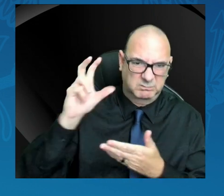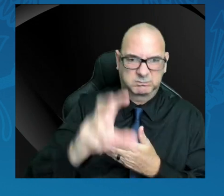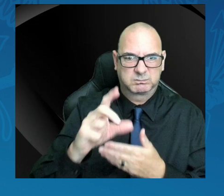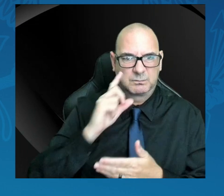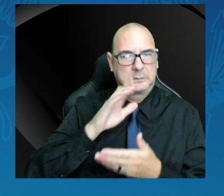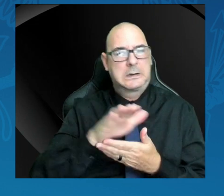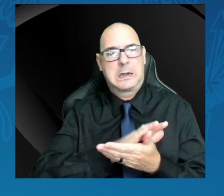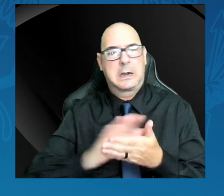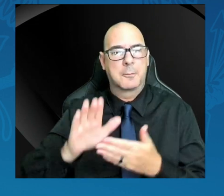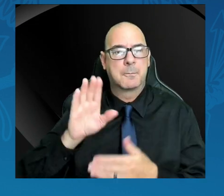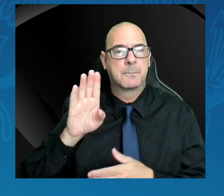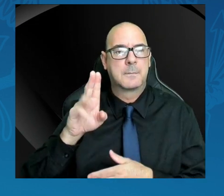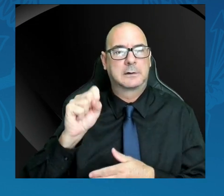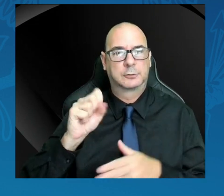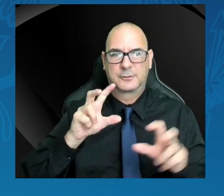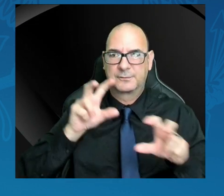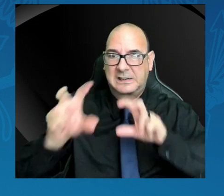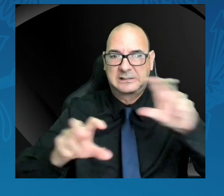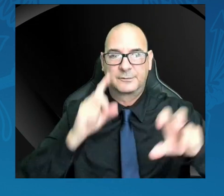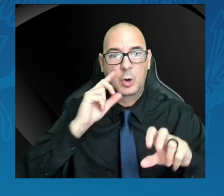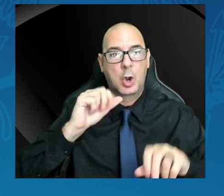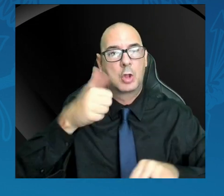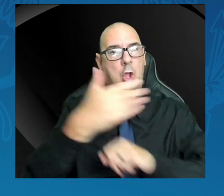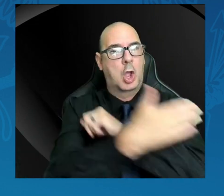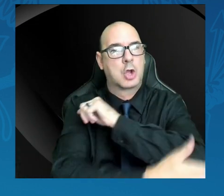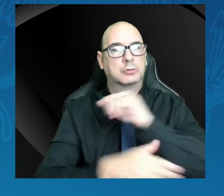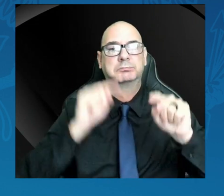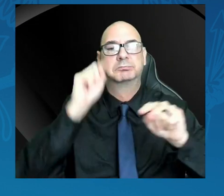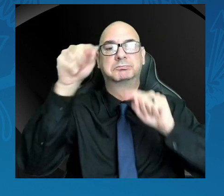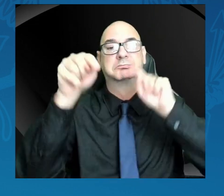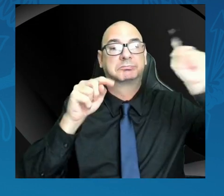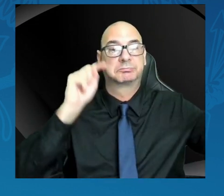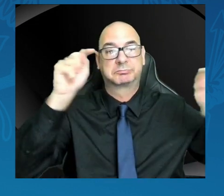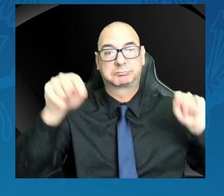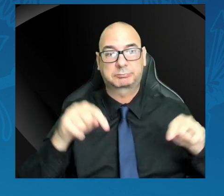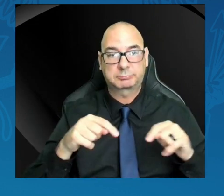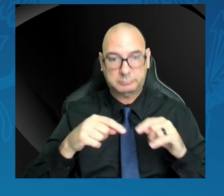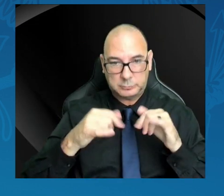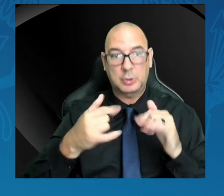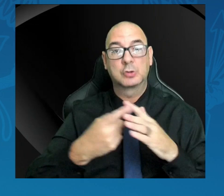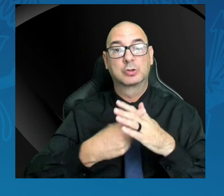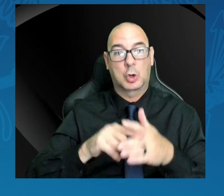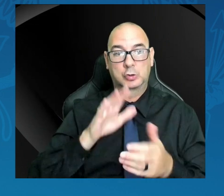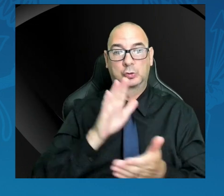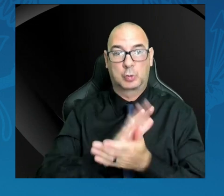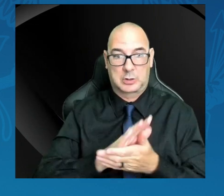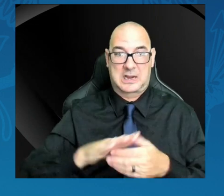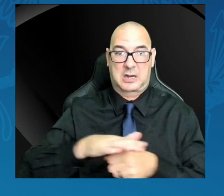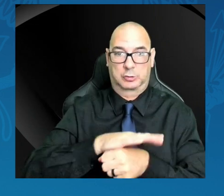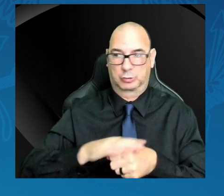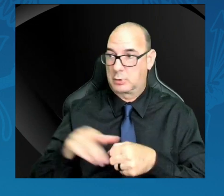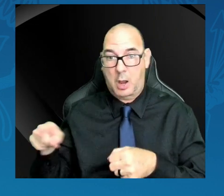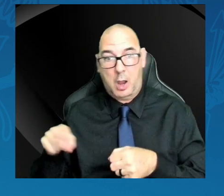Starting today, every school district in our nation can apply for funding to purchase clean busses